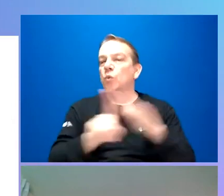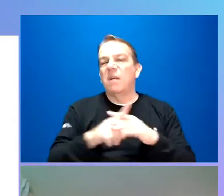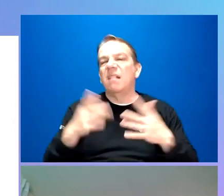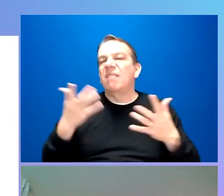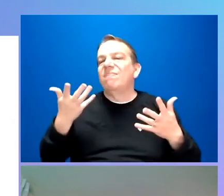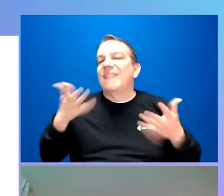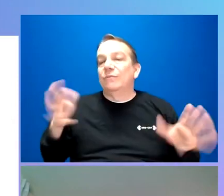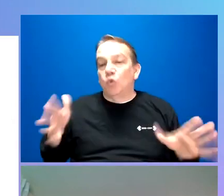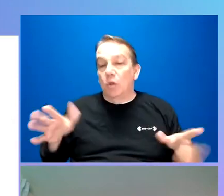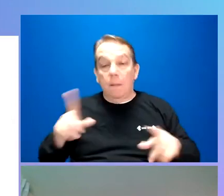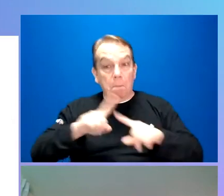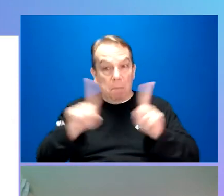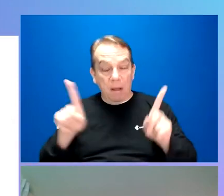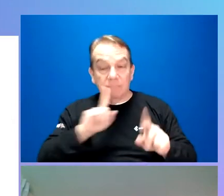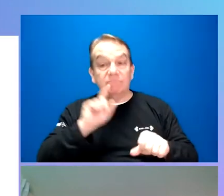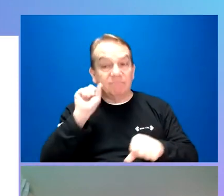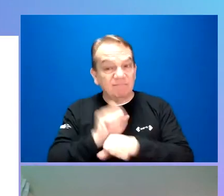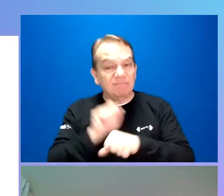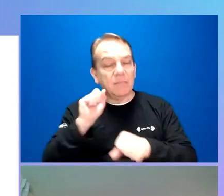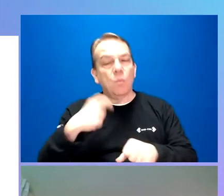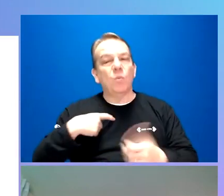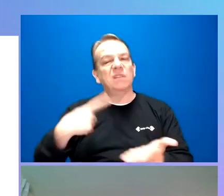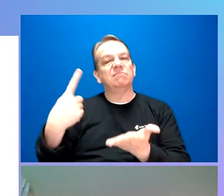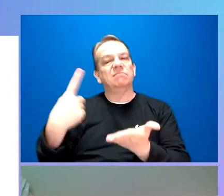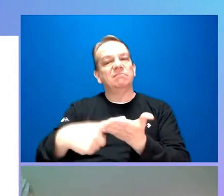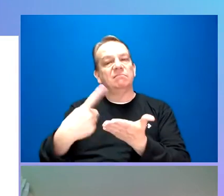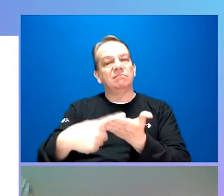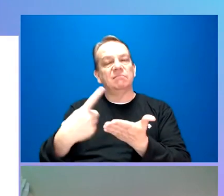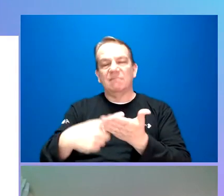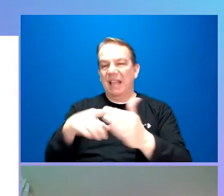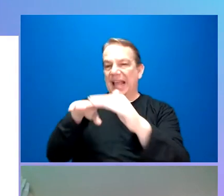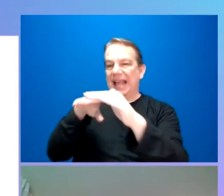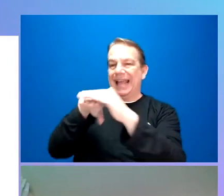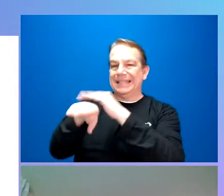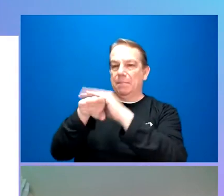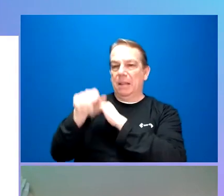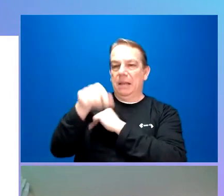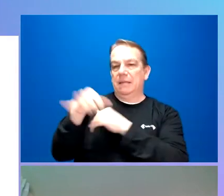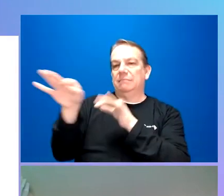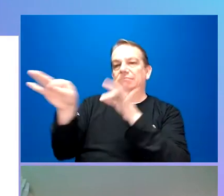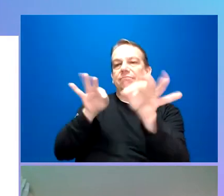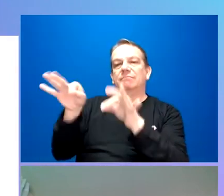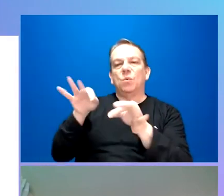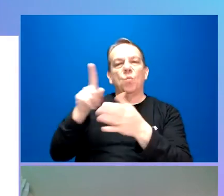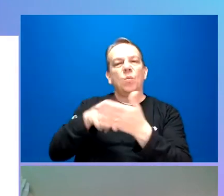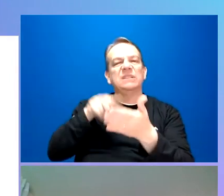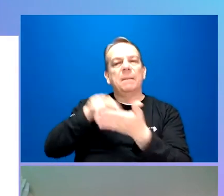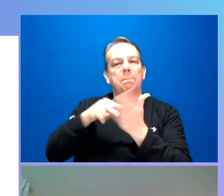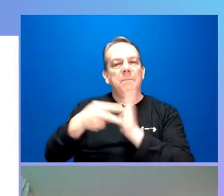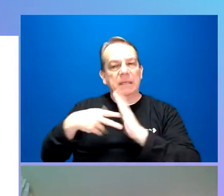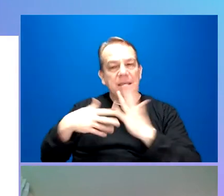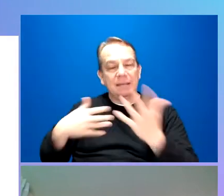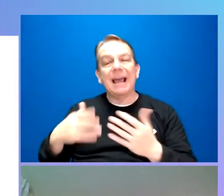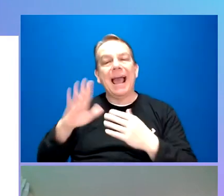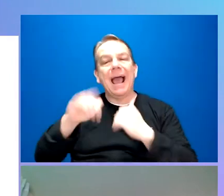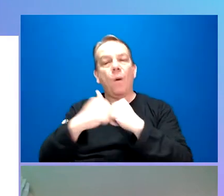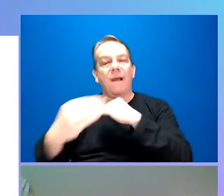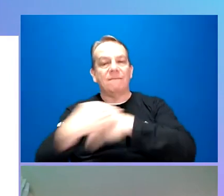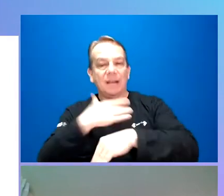about what accessibility was and how it affected our enterprise.